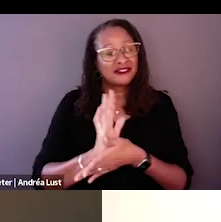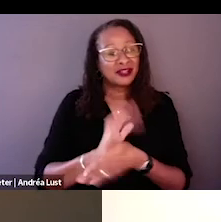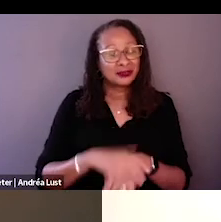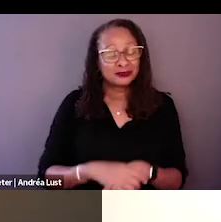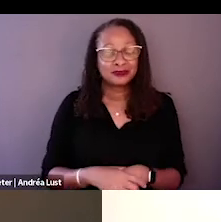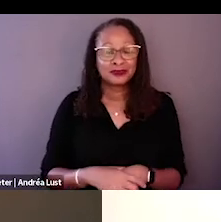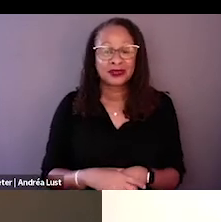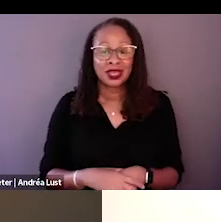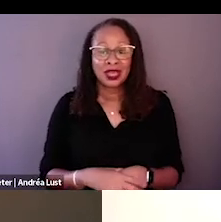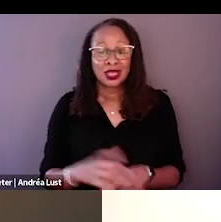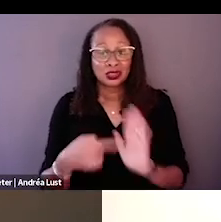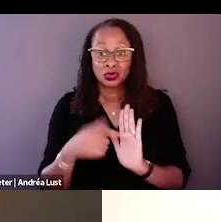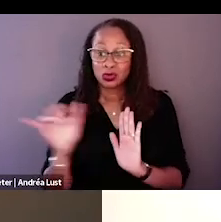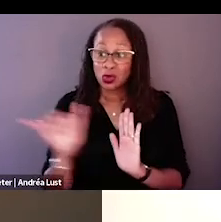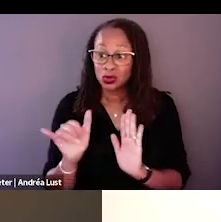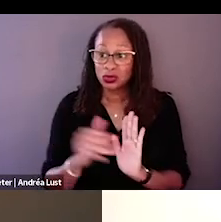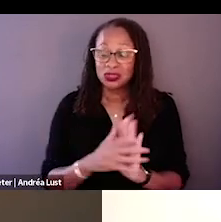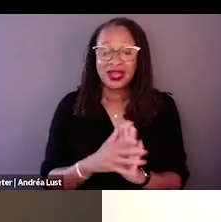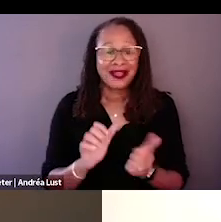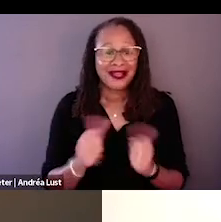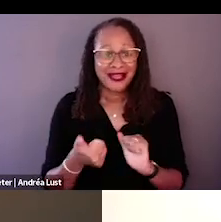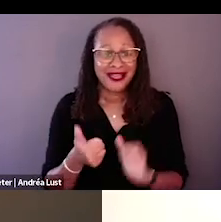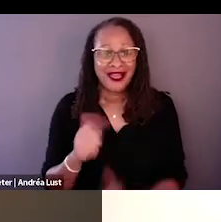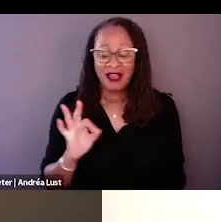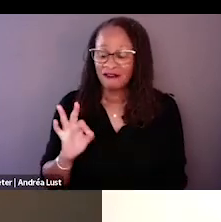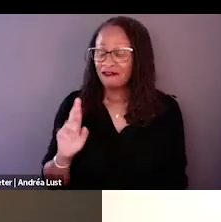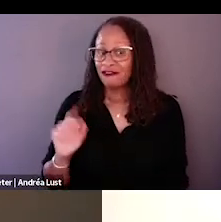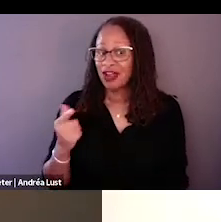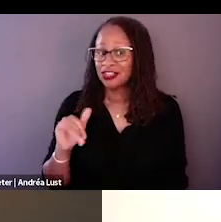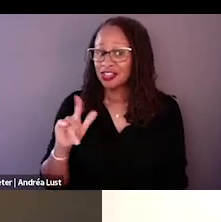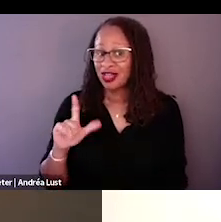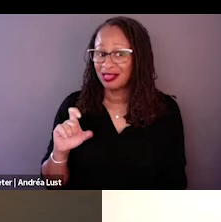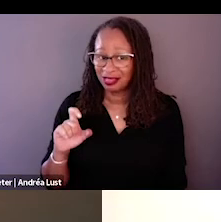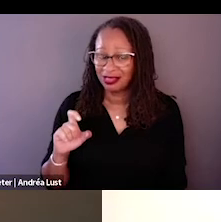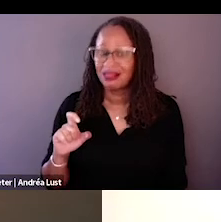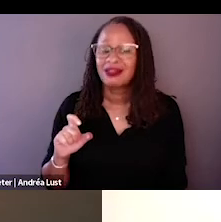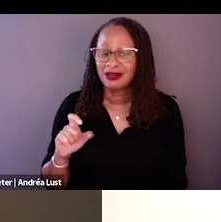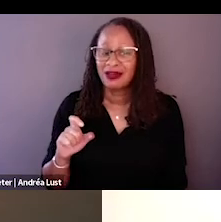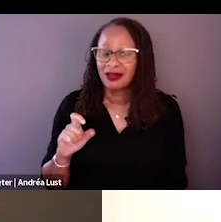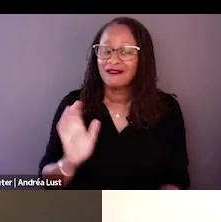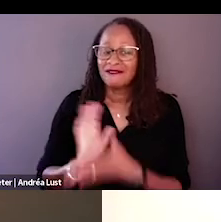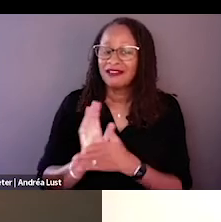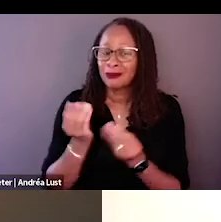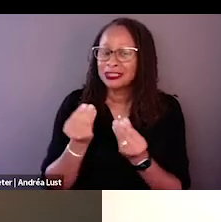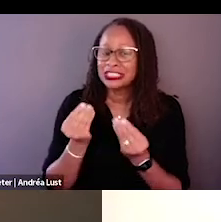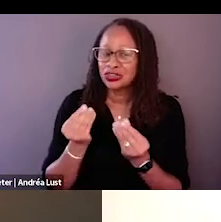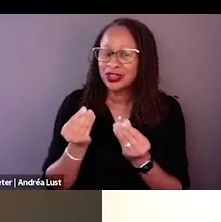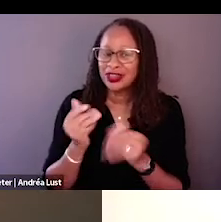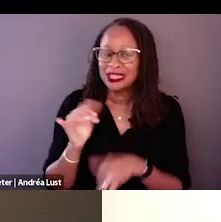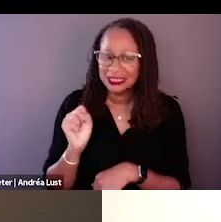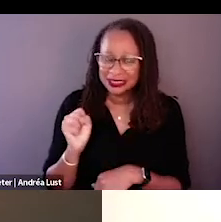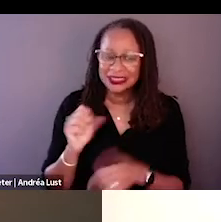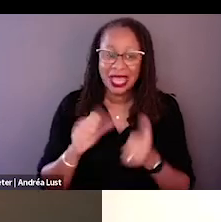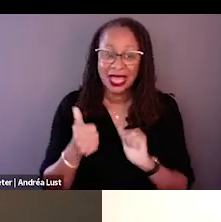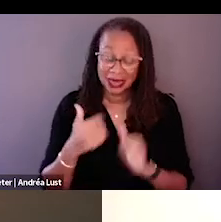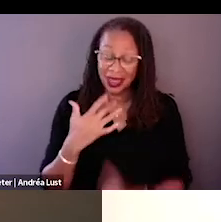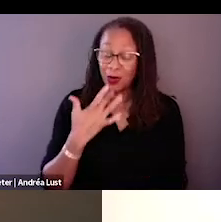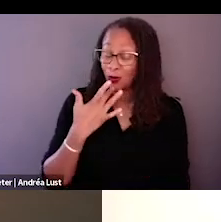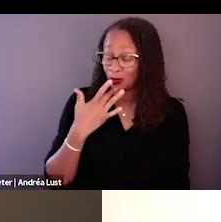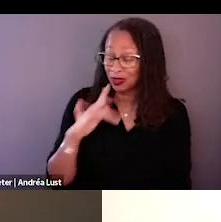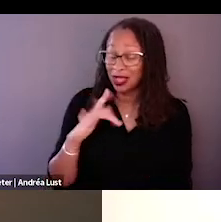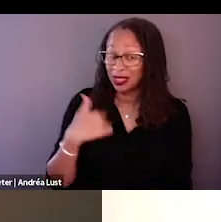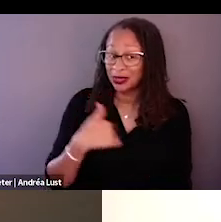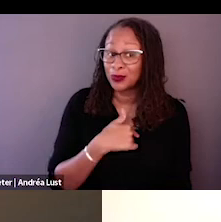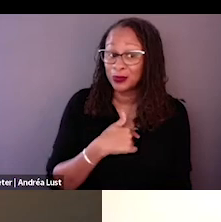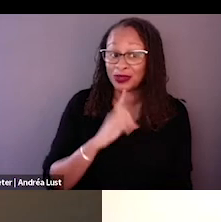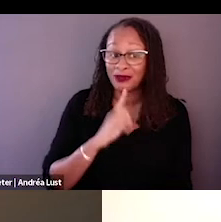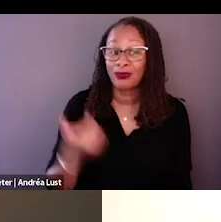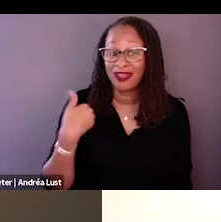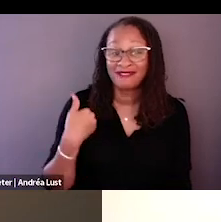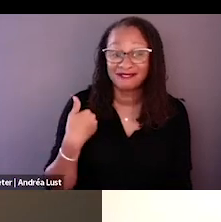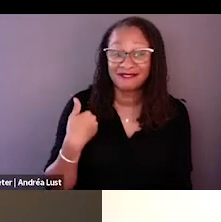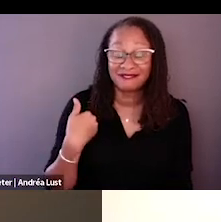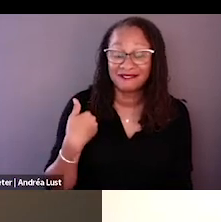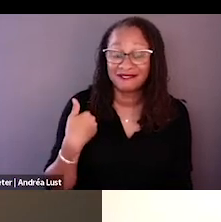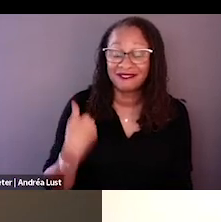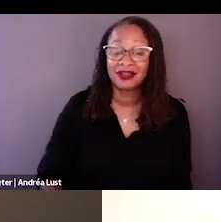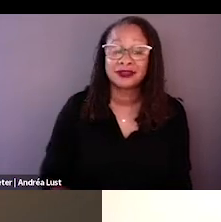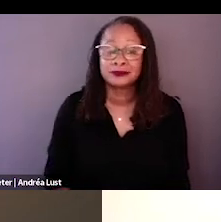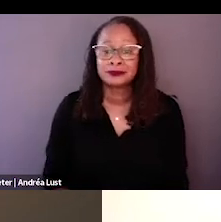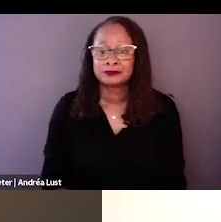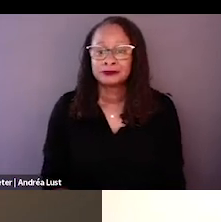Here again, the fact that we know so little names is also a sign of the scale of the holocaust